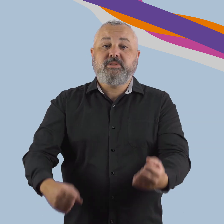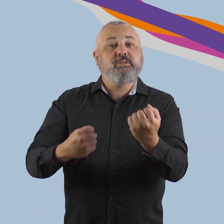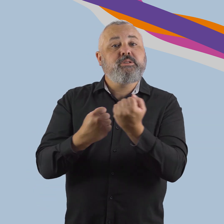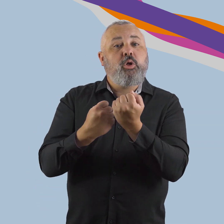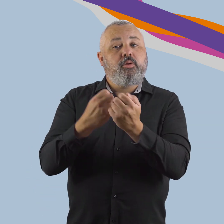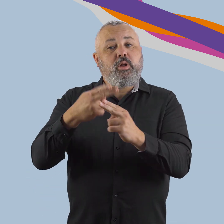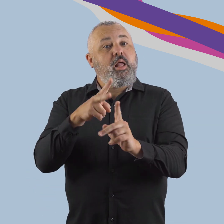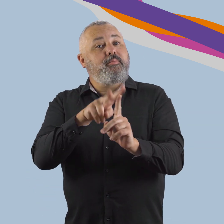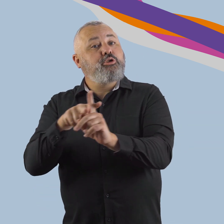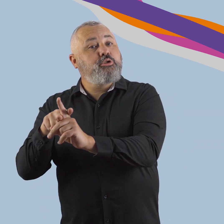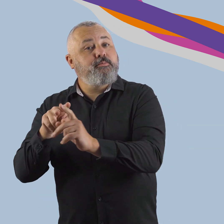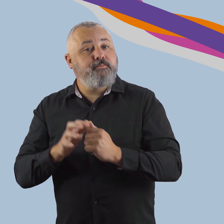Support for applicants